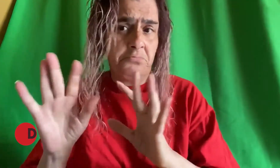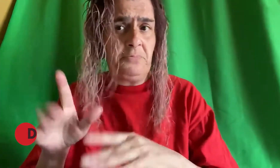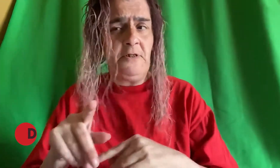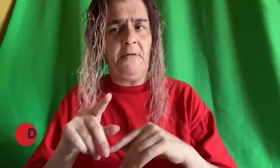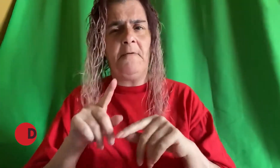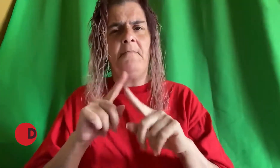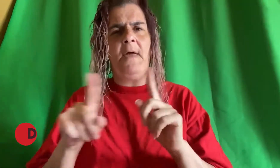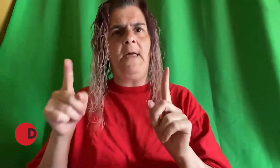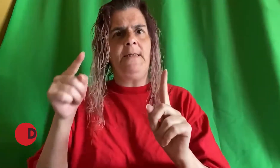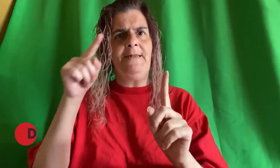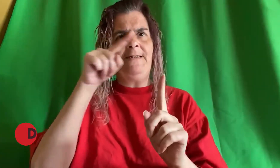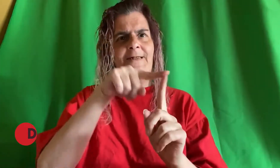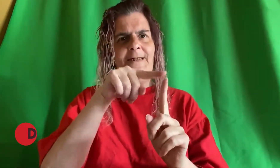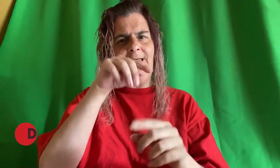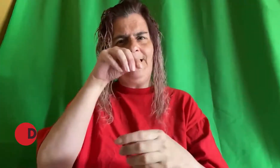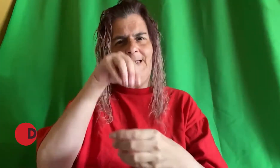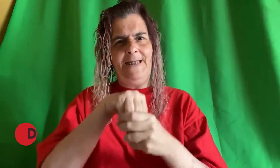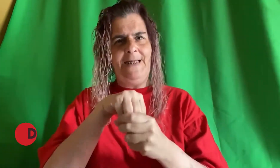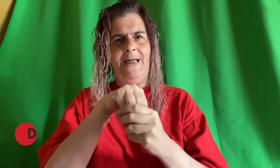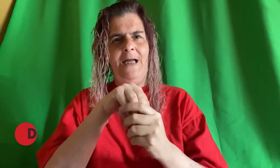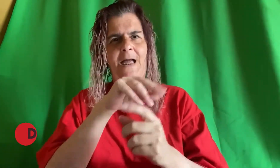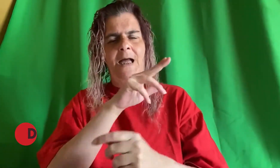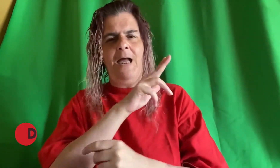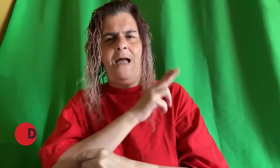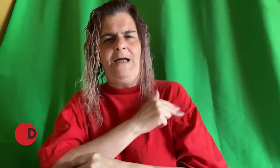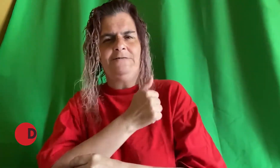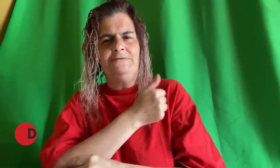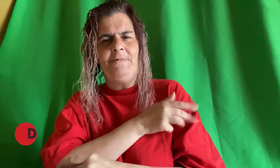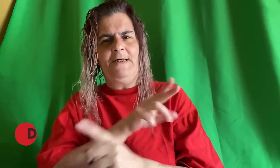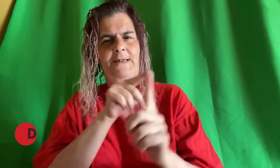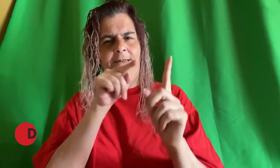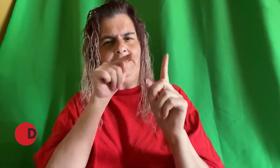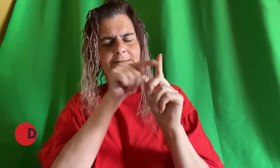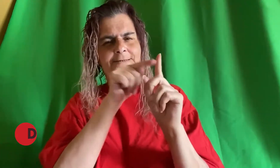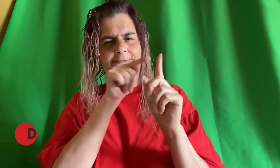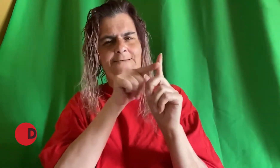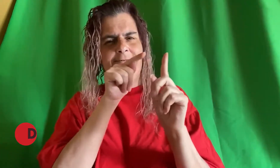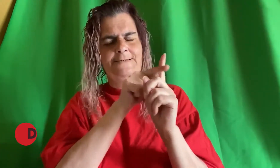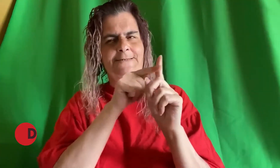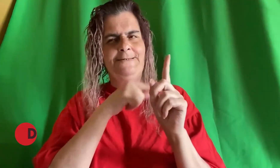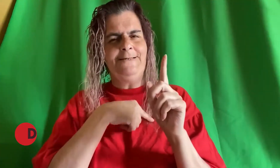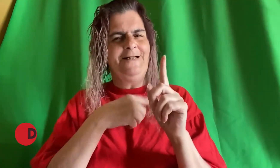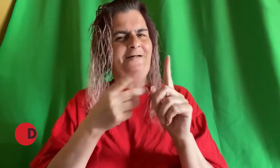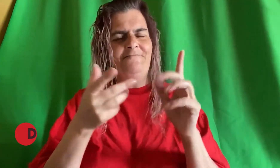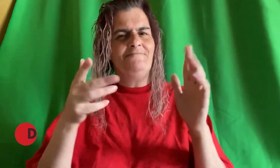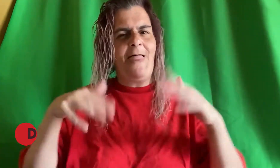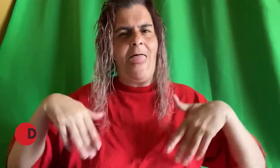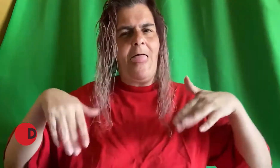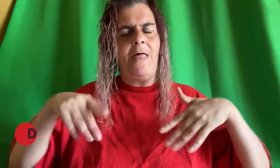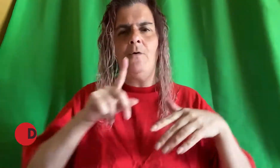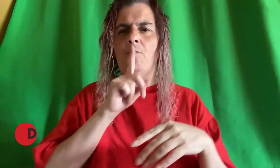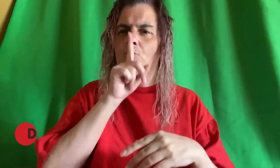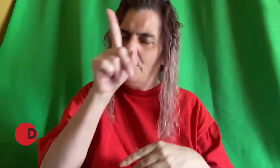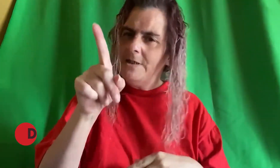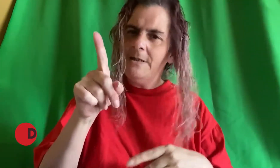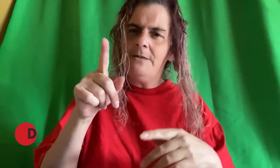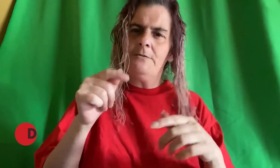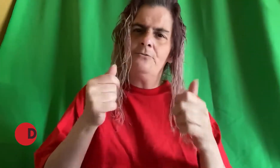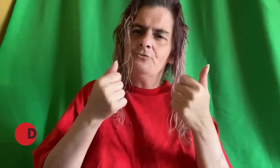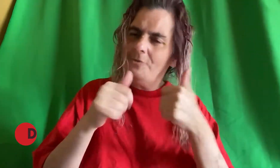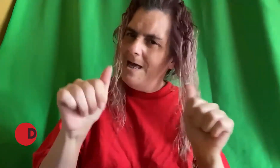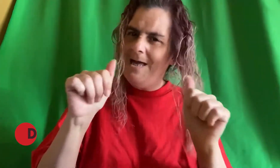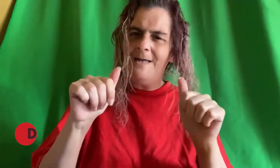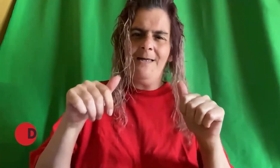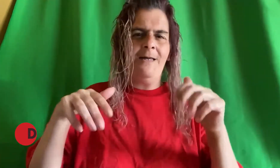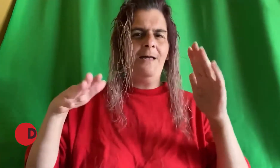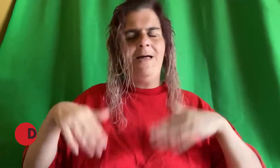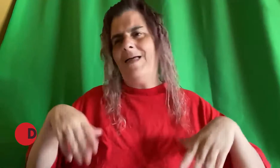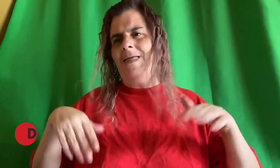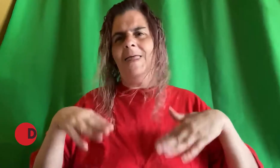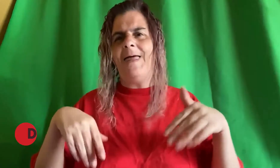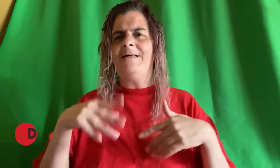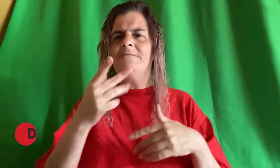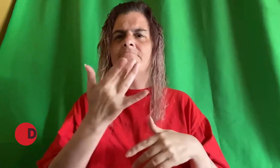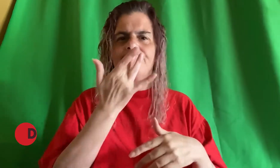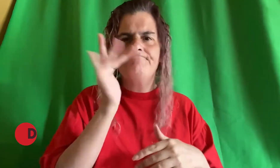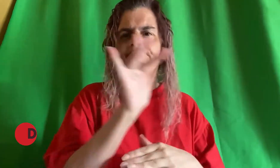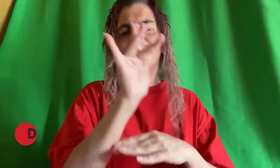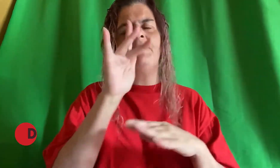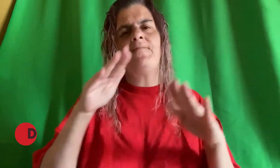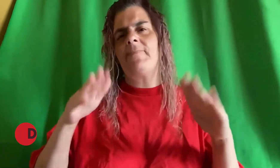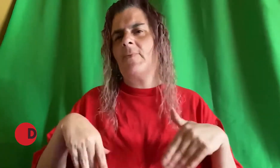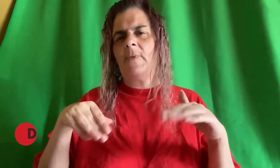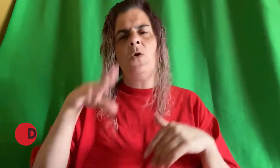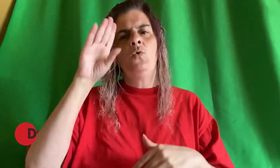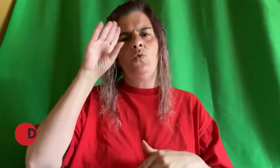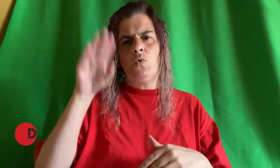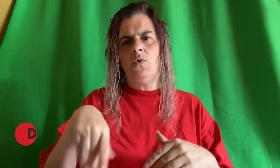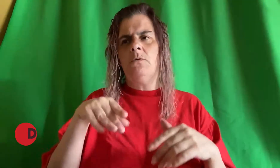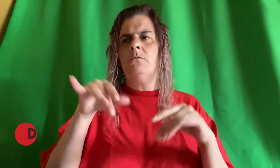But when it comes to hospital settings, I haven't actually tried it so cannot